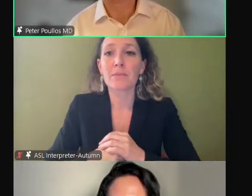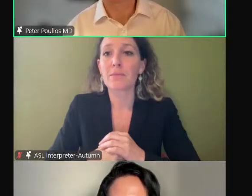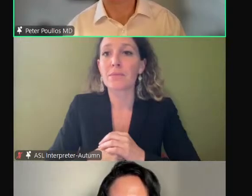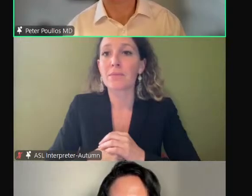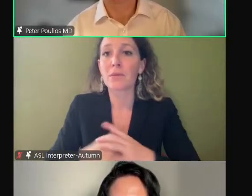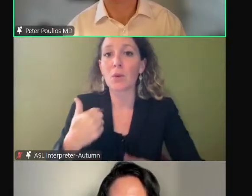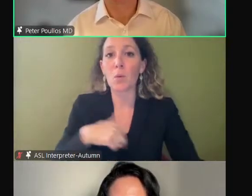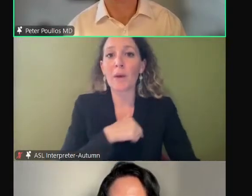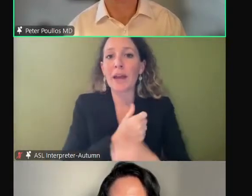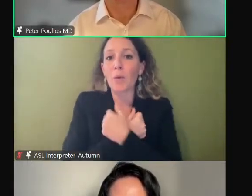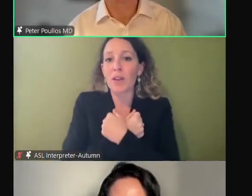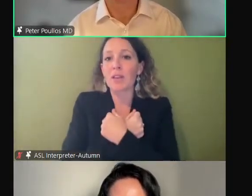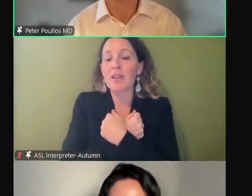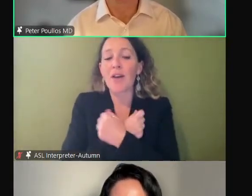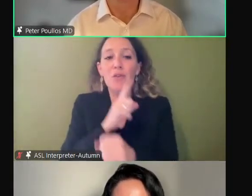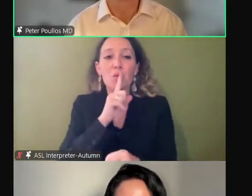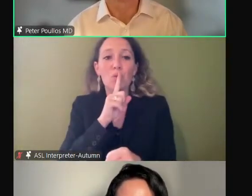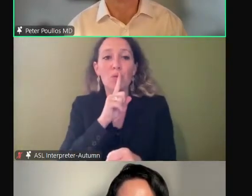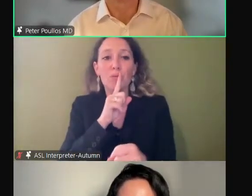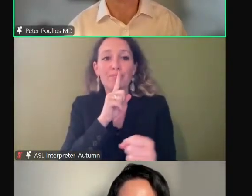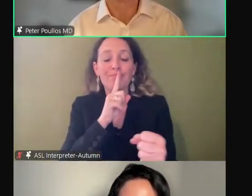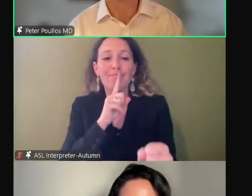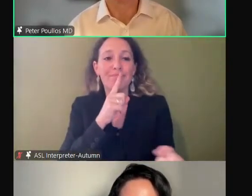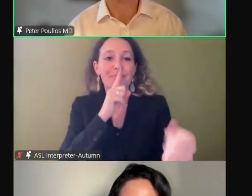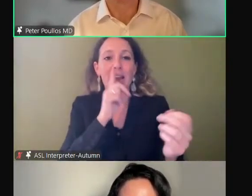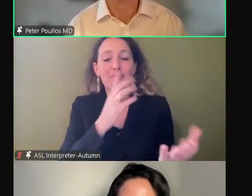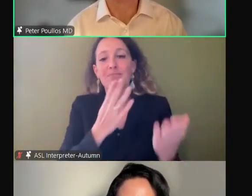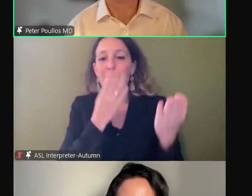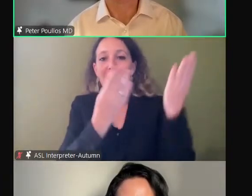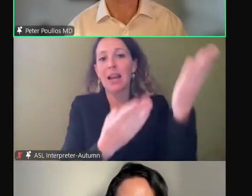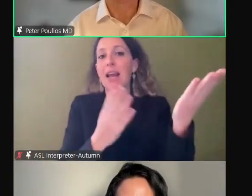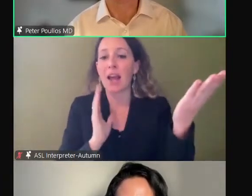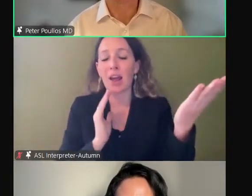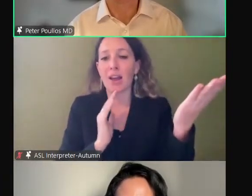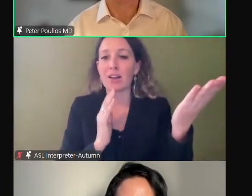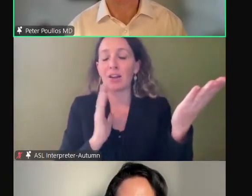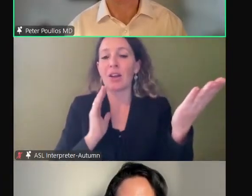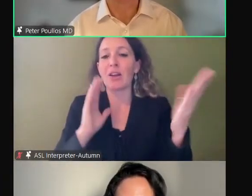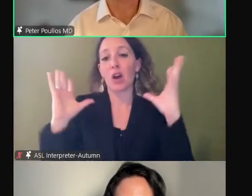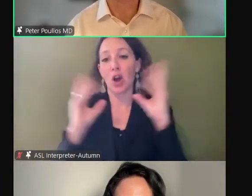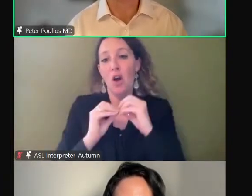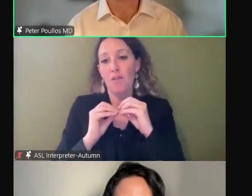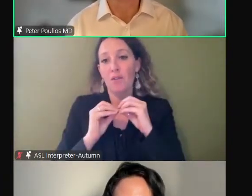dedicate this conference to our late friend and colleague, Andres Gallegos.